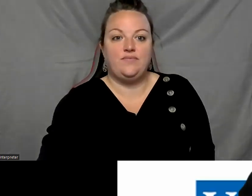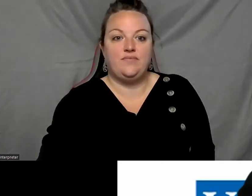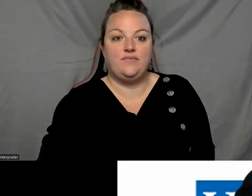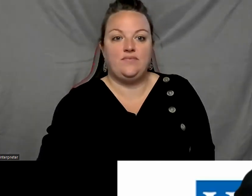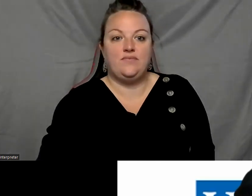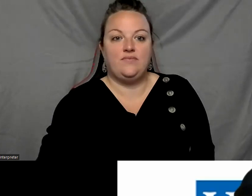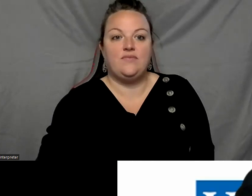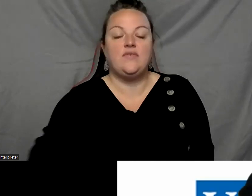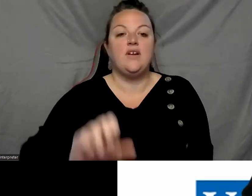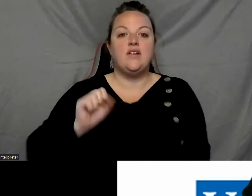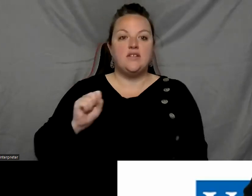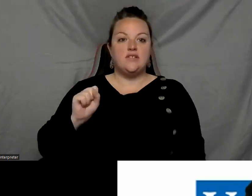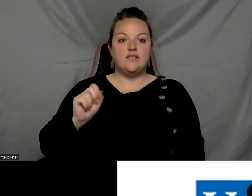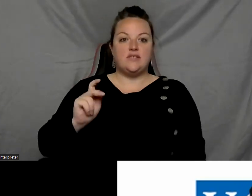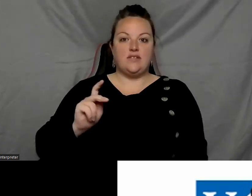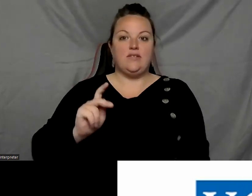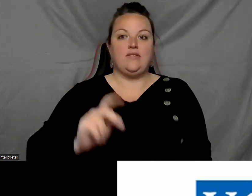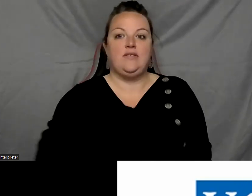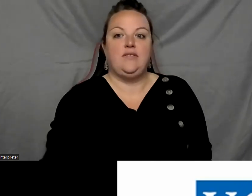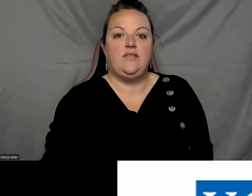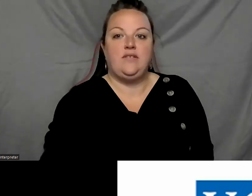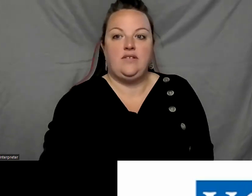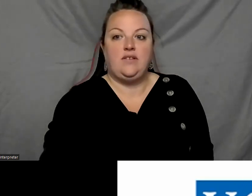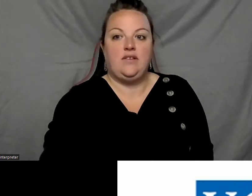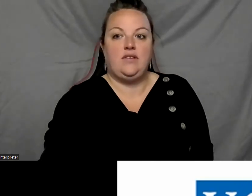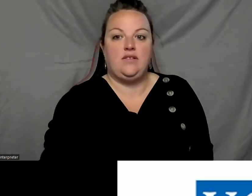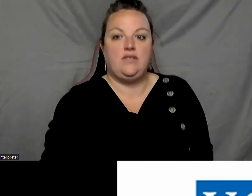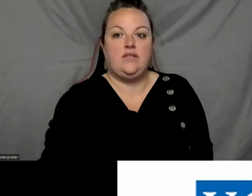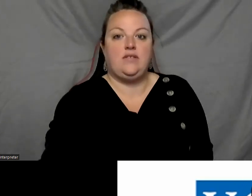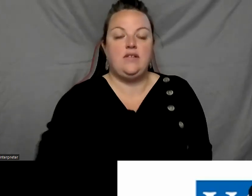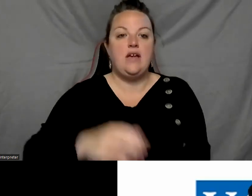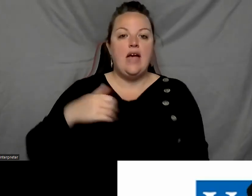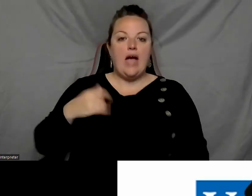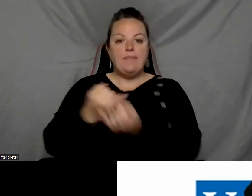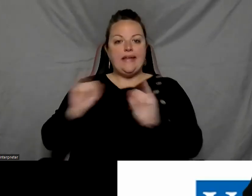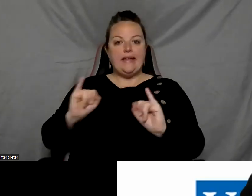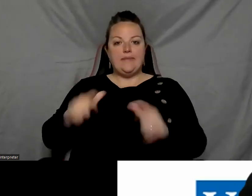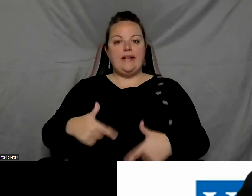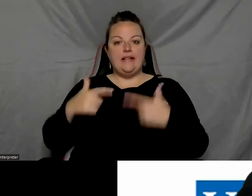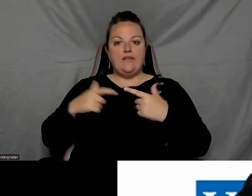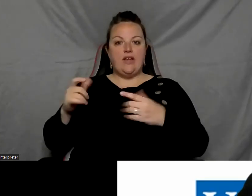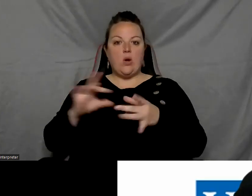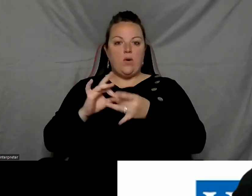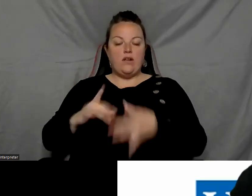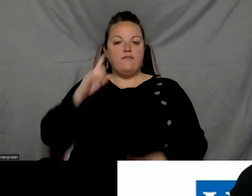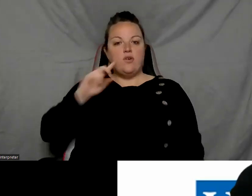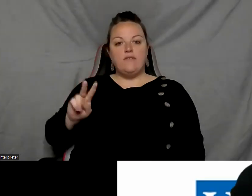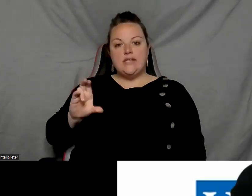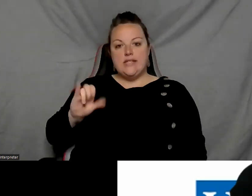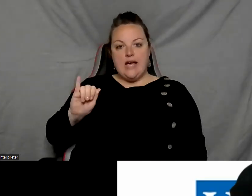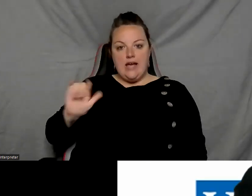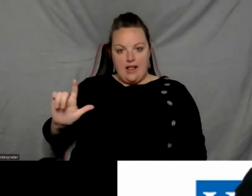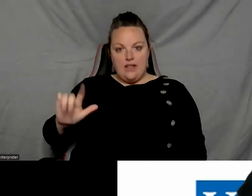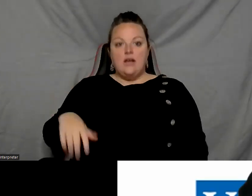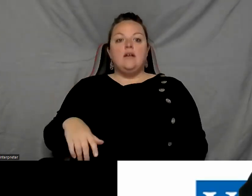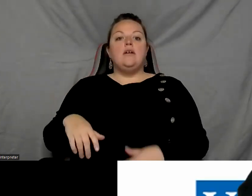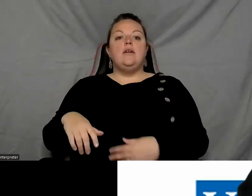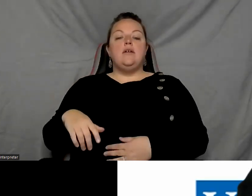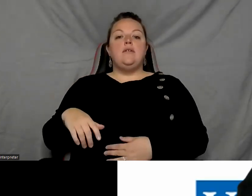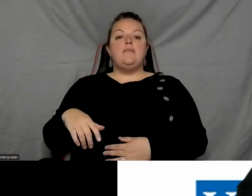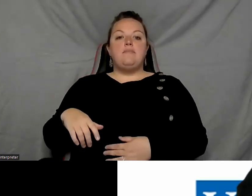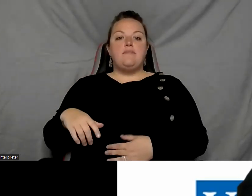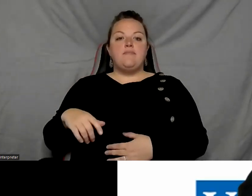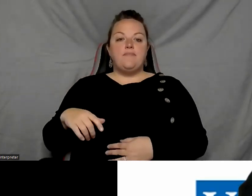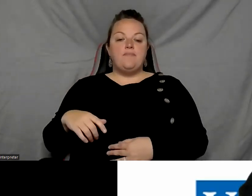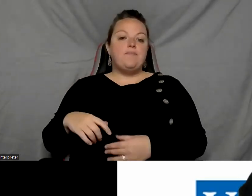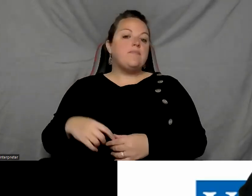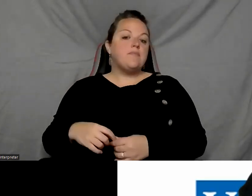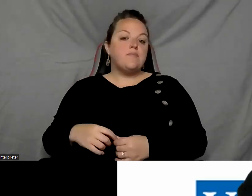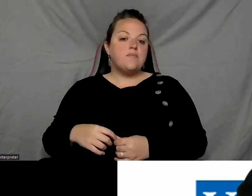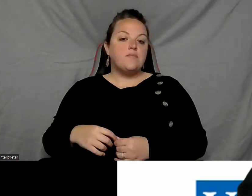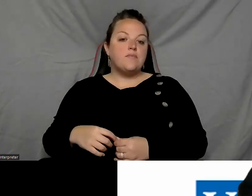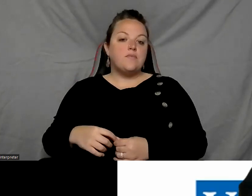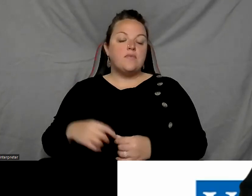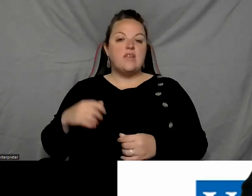is Sekafor, I'm the coordinator at VCIL. I work across the state with all students transitioning